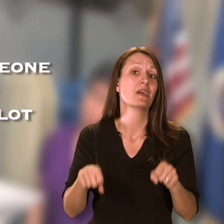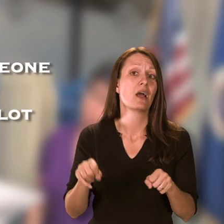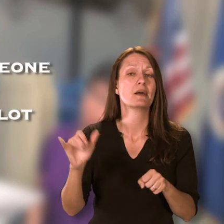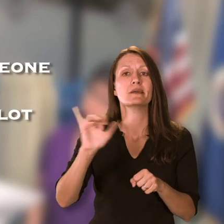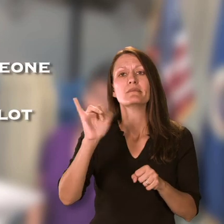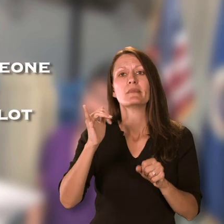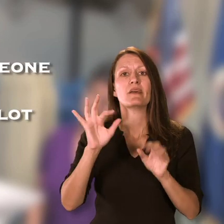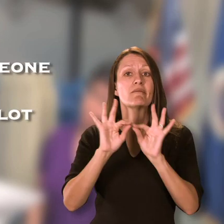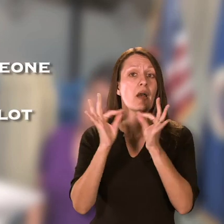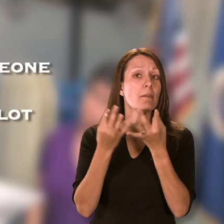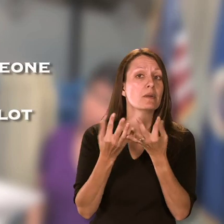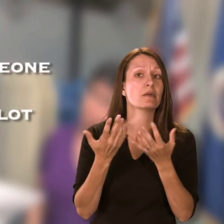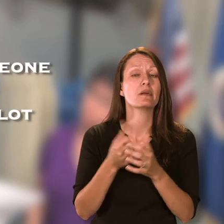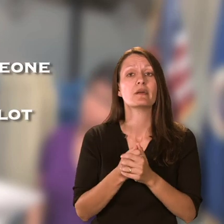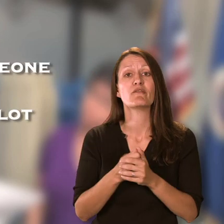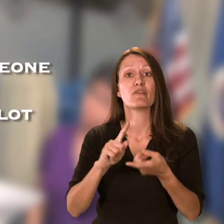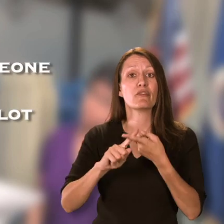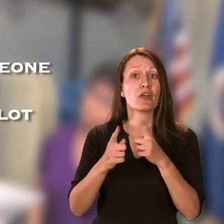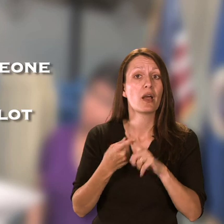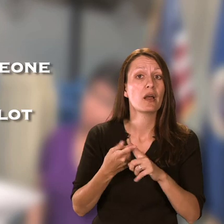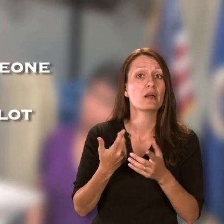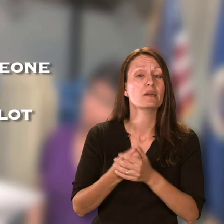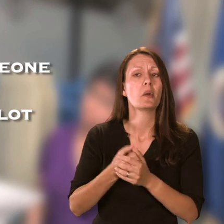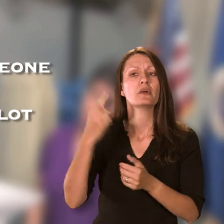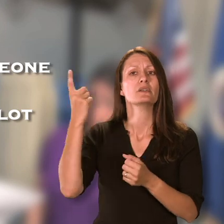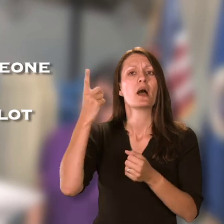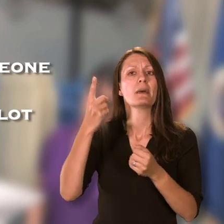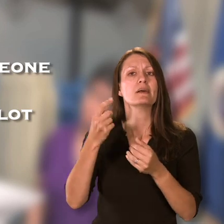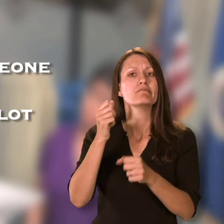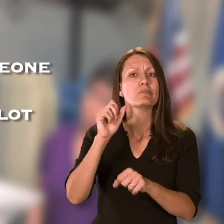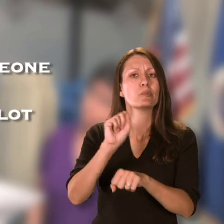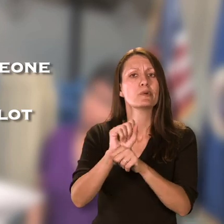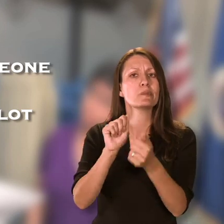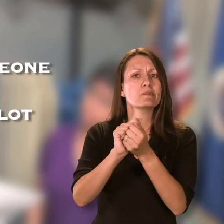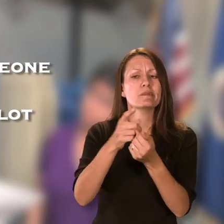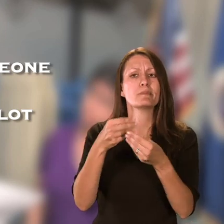This can be a family member, friend, or service provider.